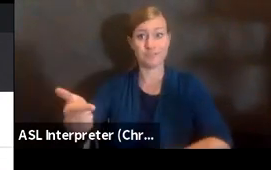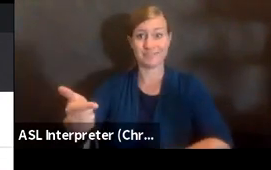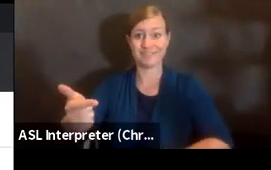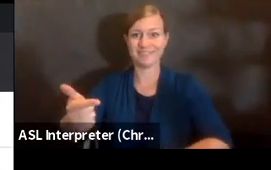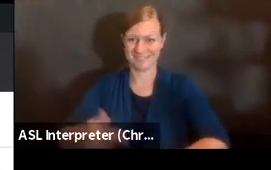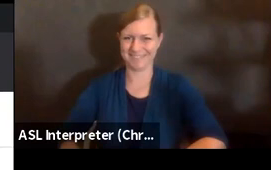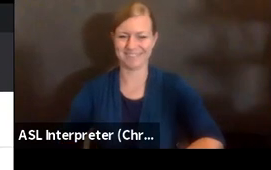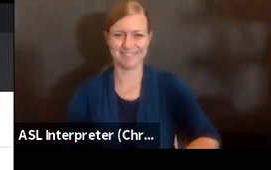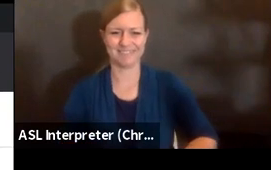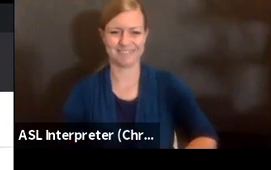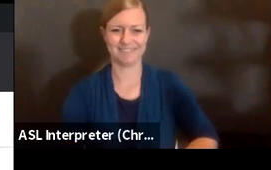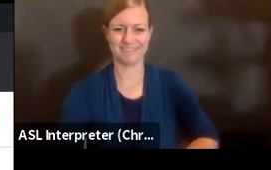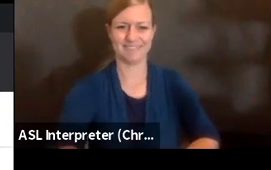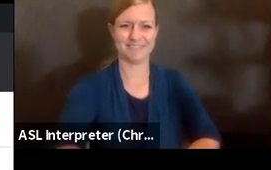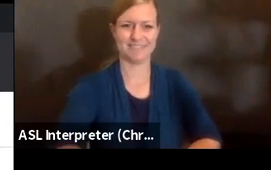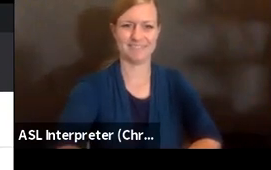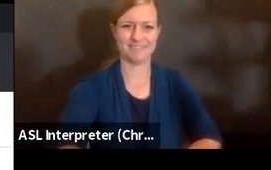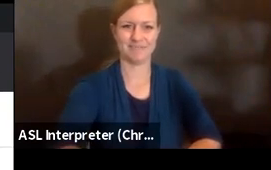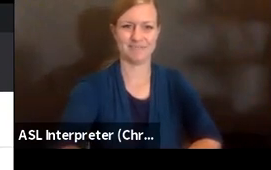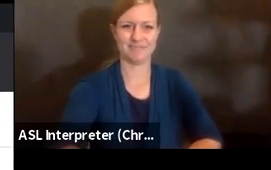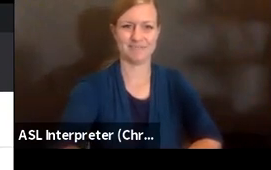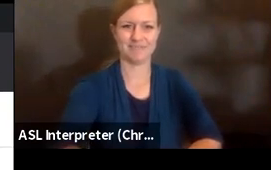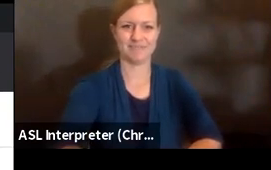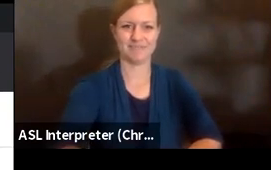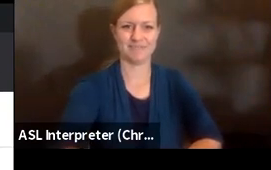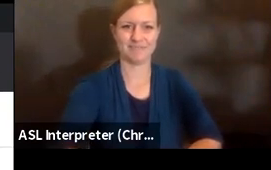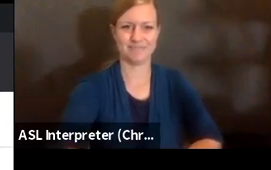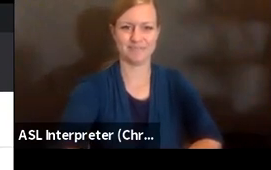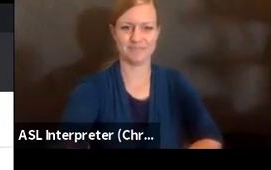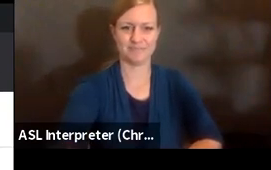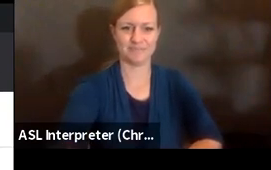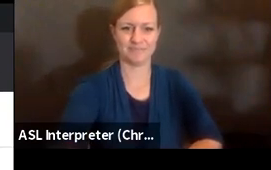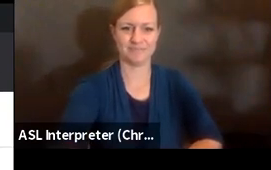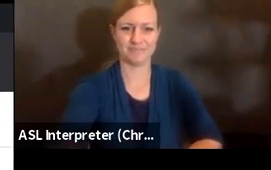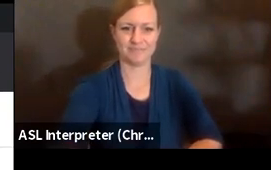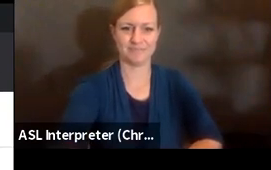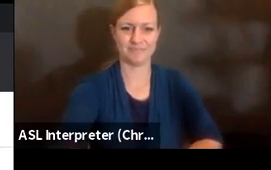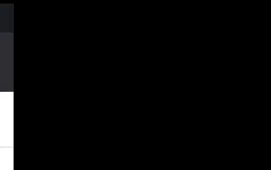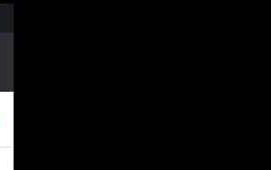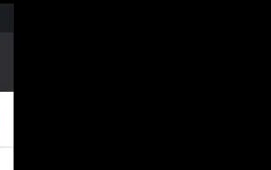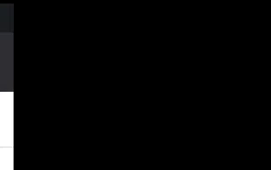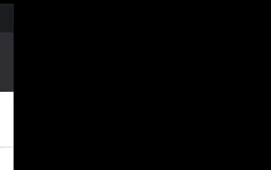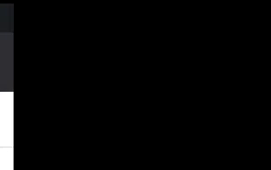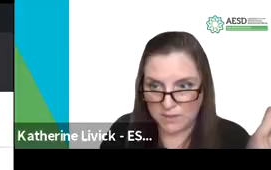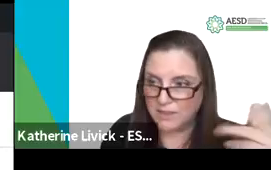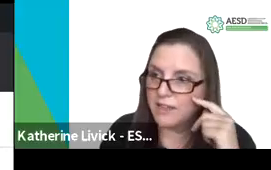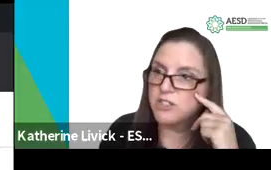Katherine Livick - ESD 112: If I have a lot of students here I can sort this by All like, that means everybody it was assigned to.